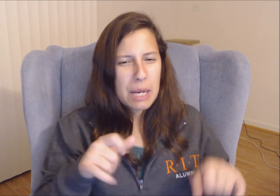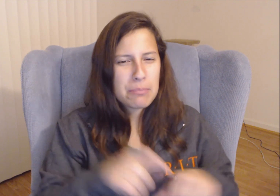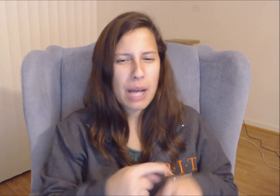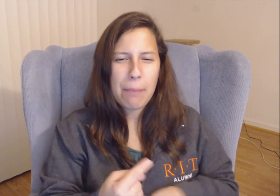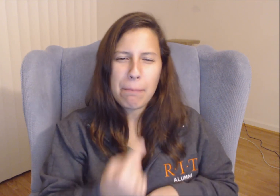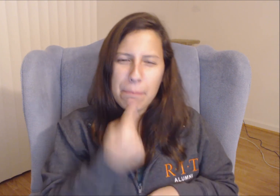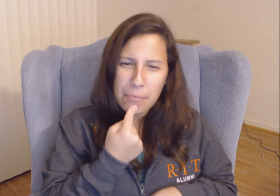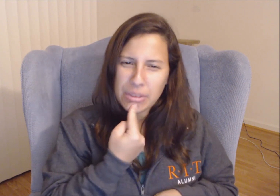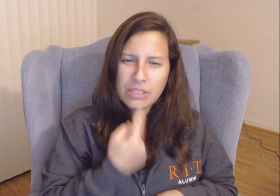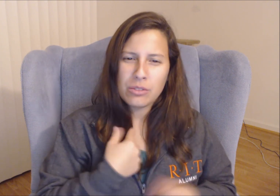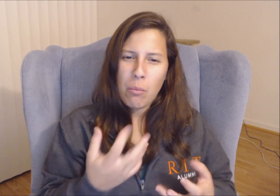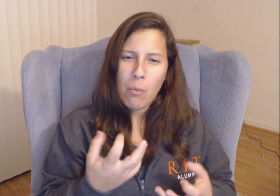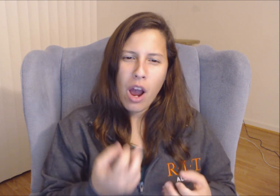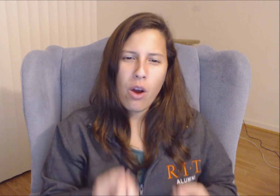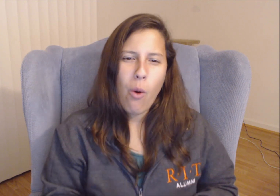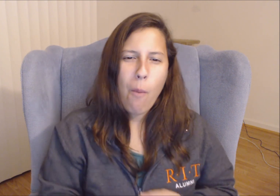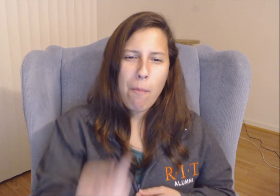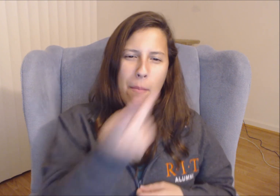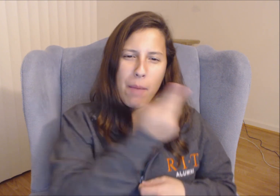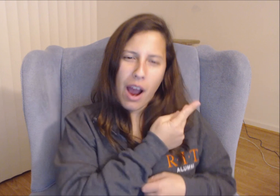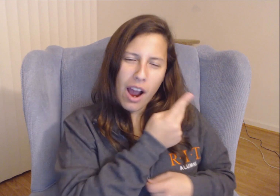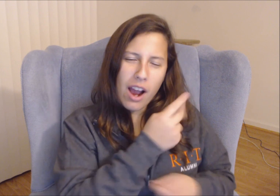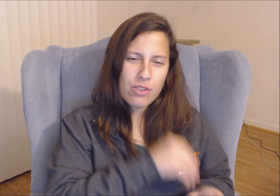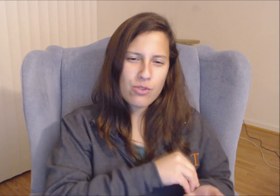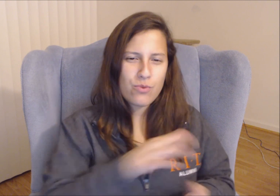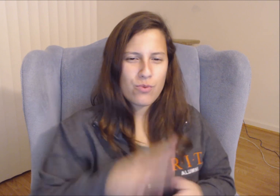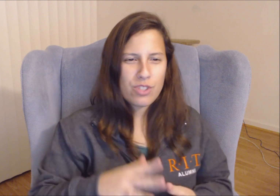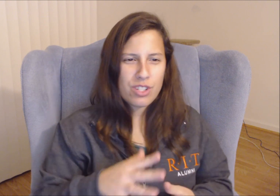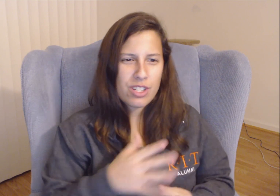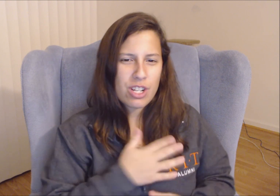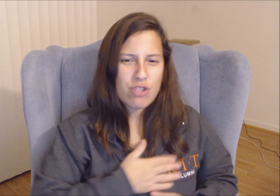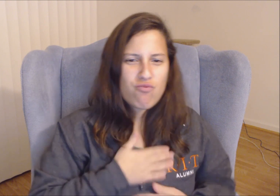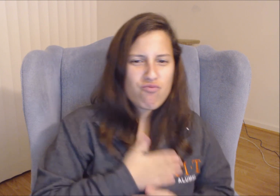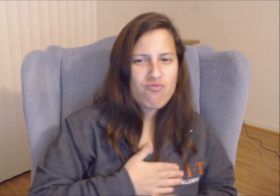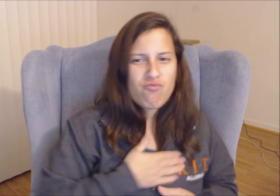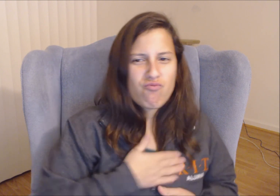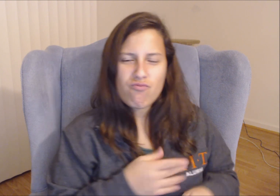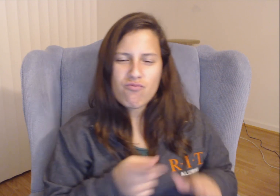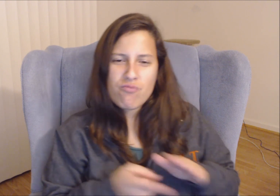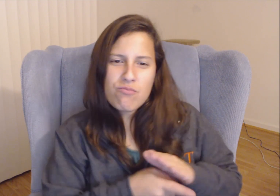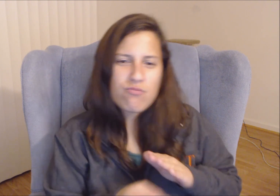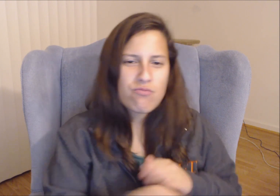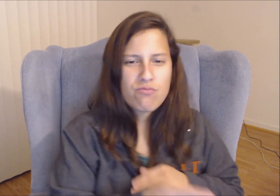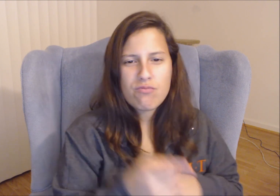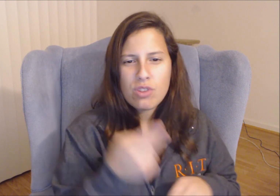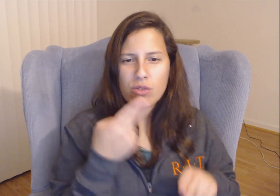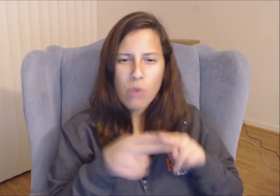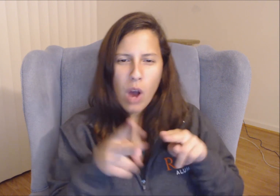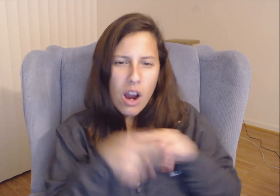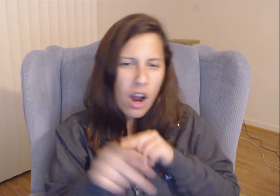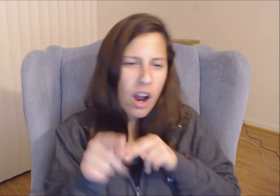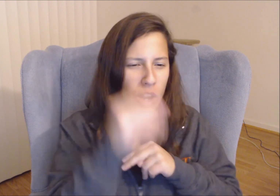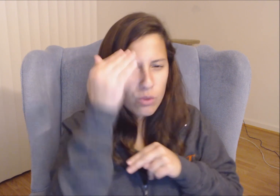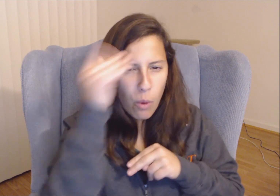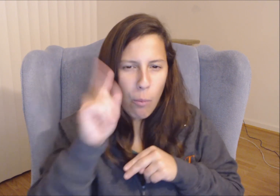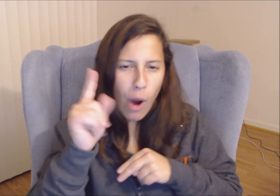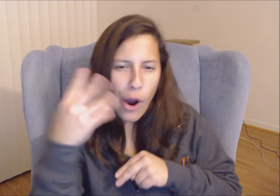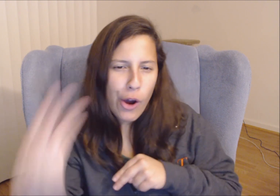At sametime, I missed. Wanted to go back time. I enjoyed my adventure and knowing my shortcuts